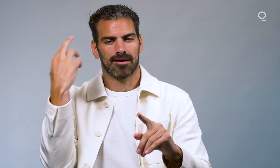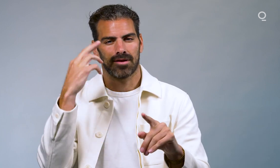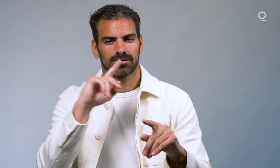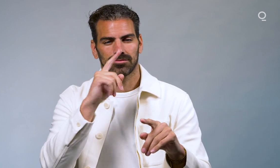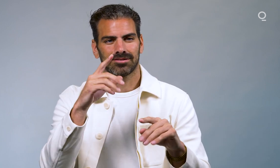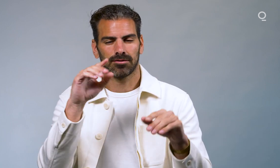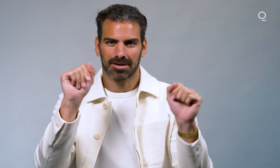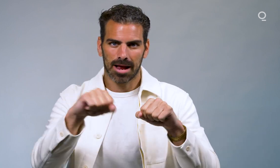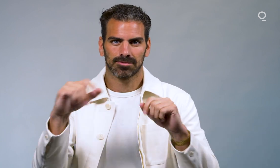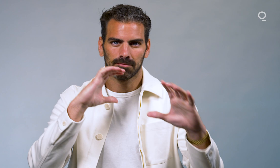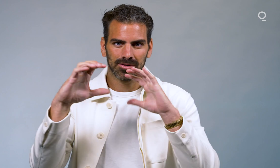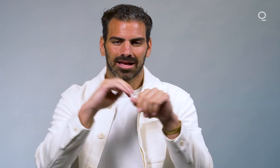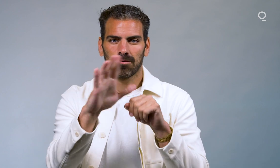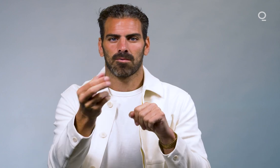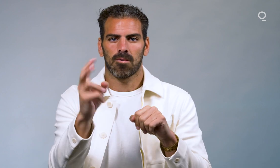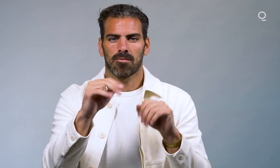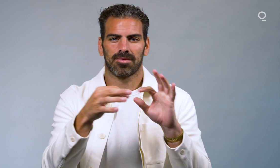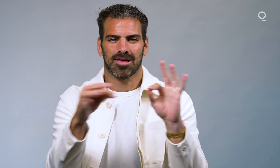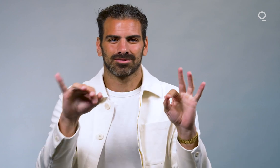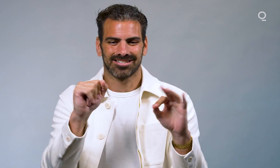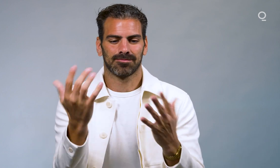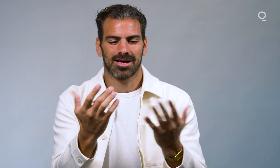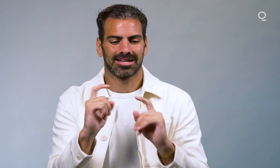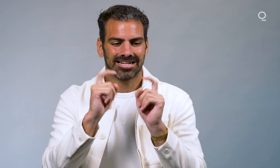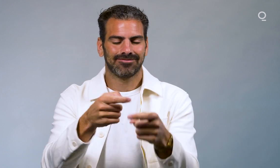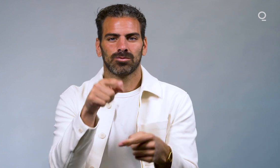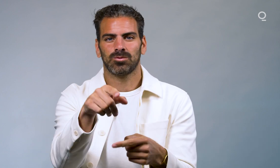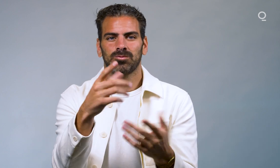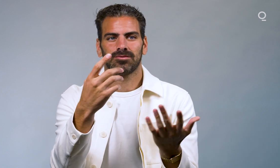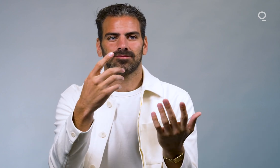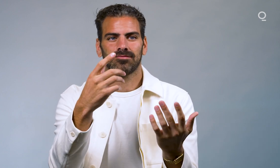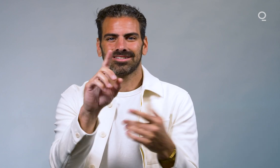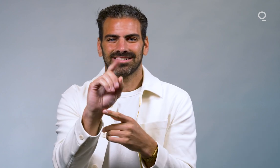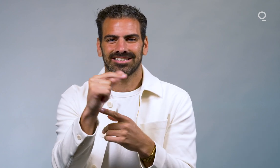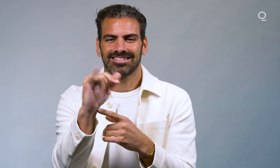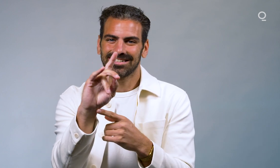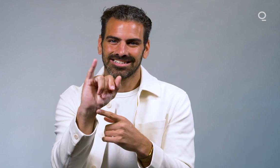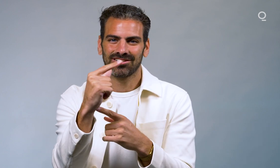It doesn't really carry like a conversation. So to only be able to use your language about 10% of the time, you know,